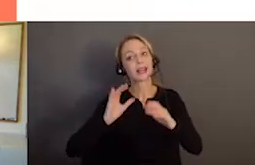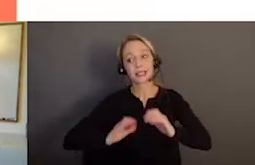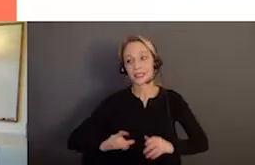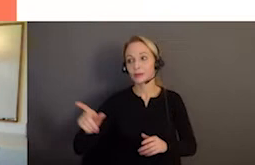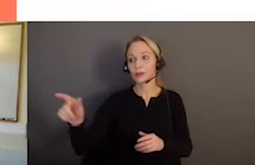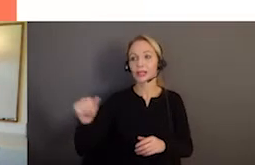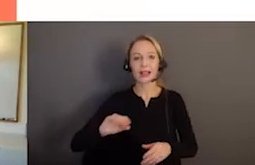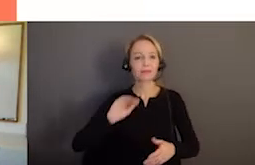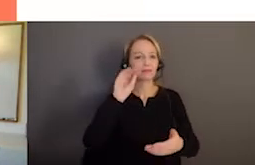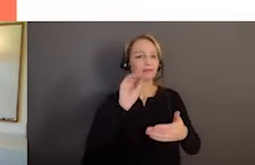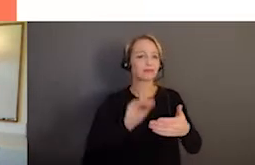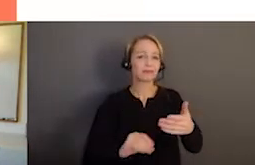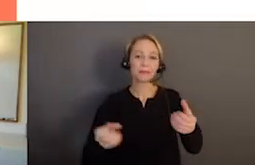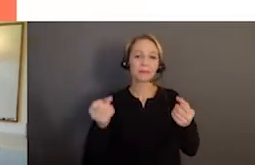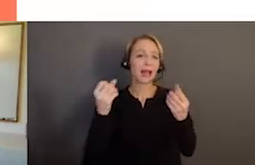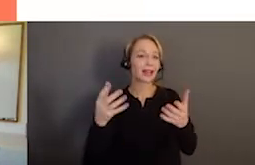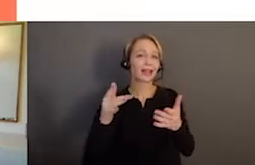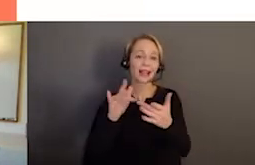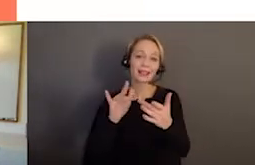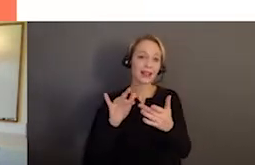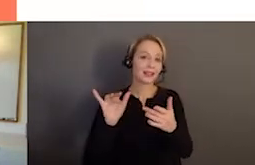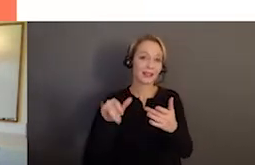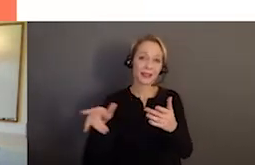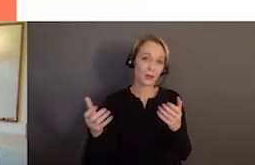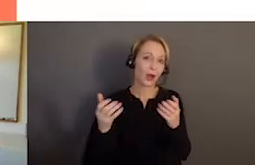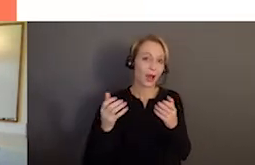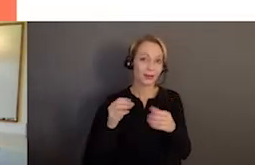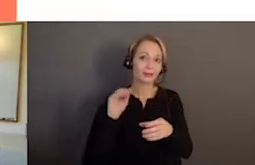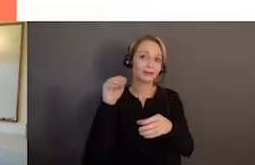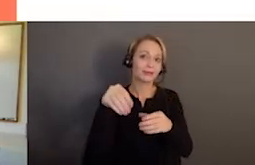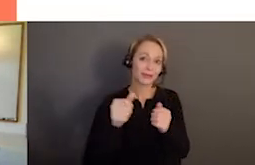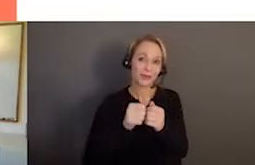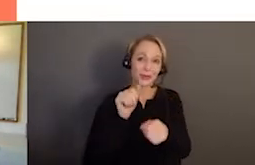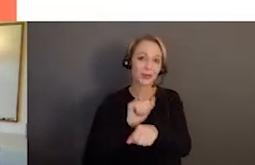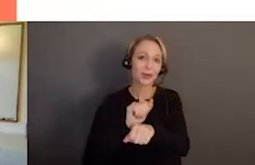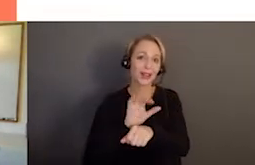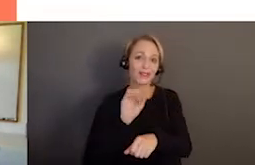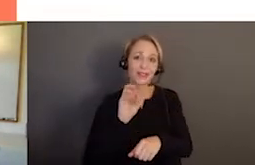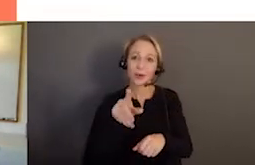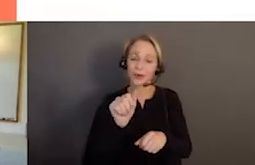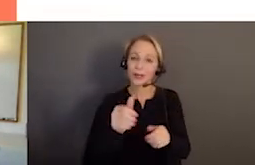AND IF A CUSTOMER CAN LOAD AS MANY CONTENT IN A WORK